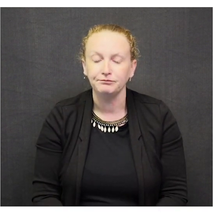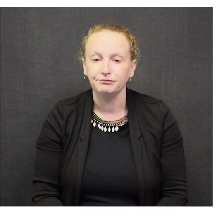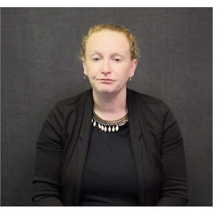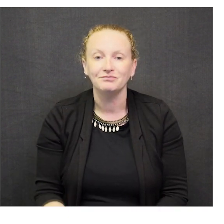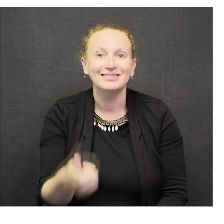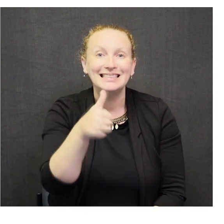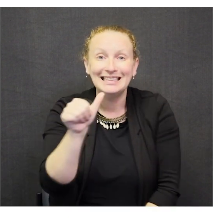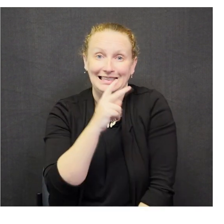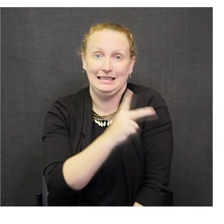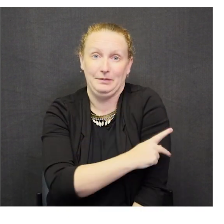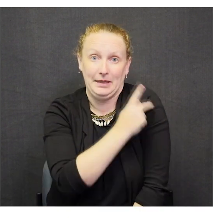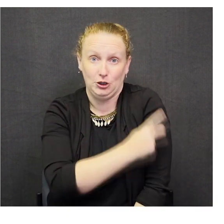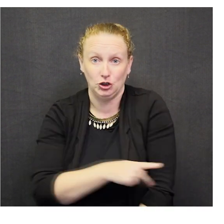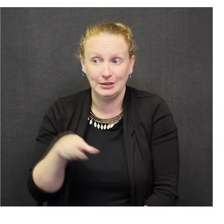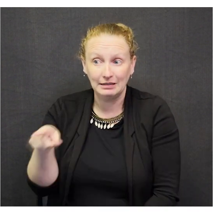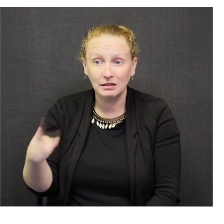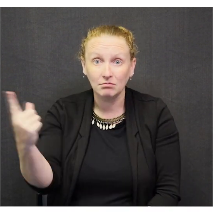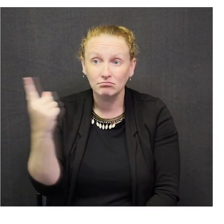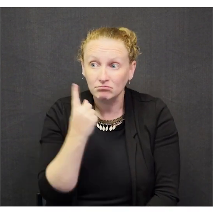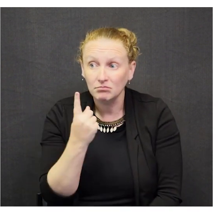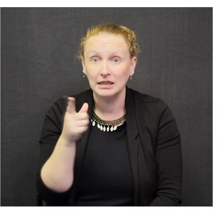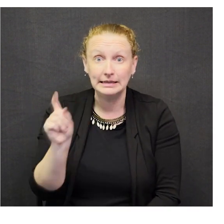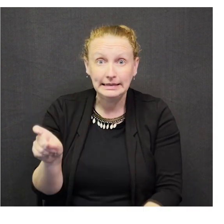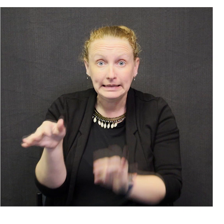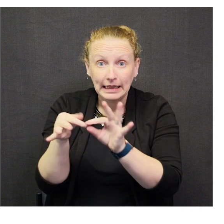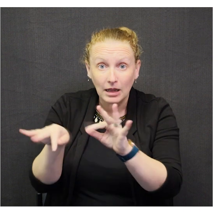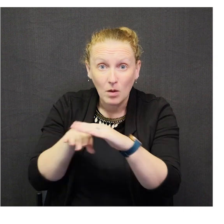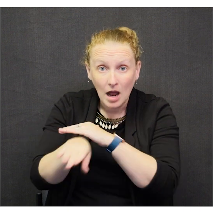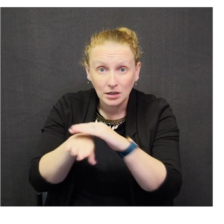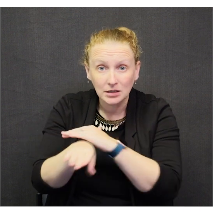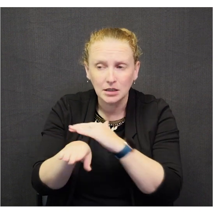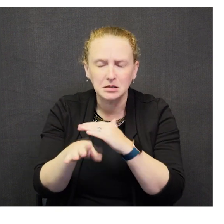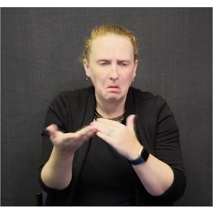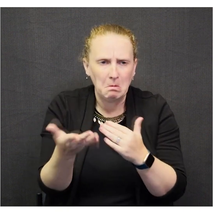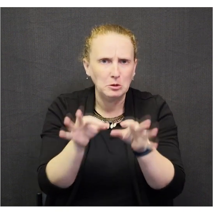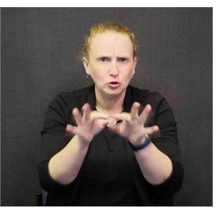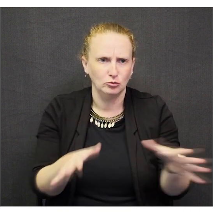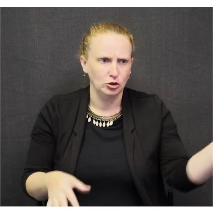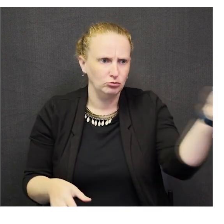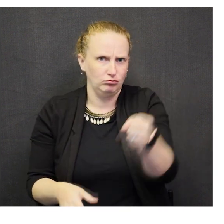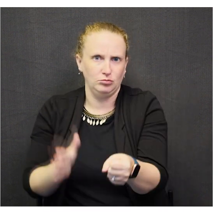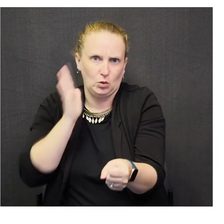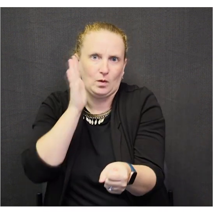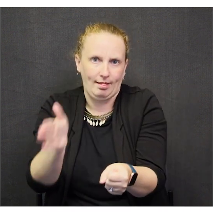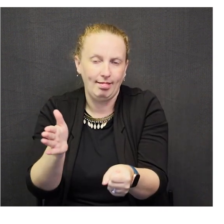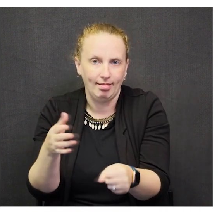for years have been helping patients navigate the process of calling in to the hospital